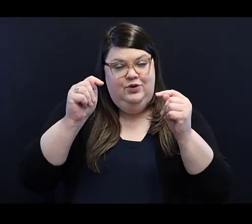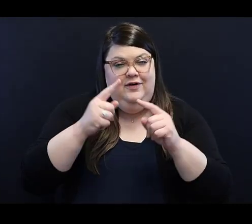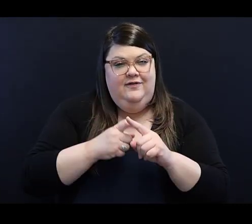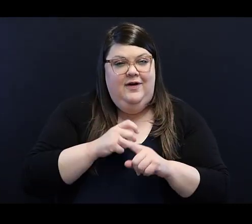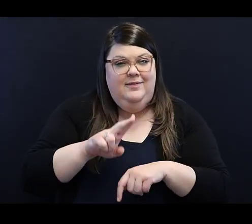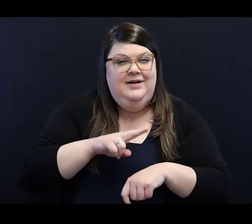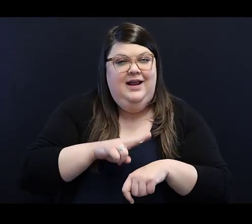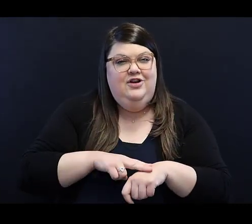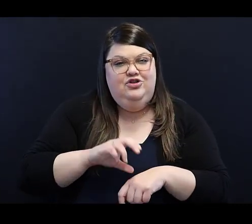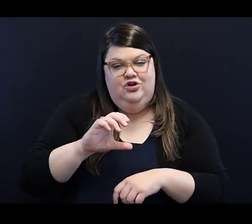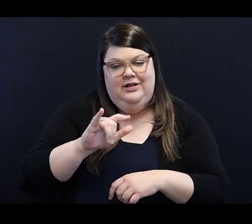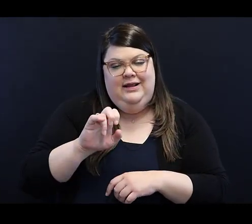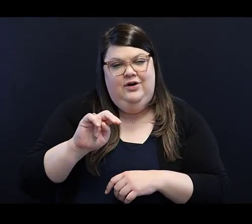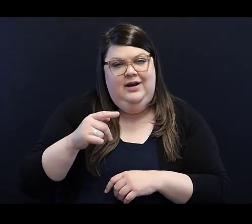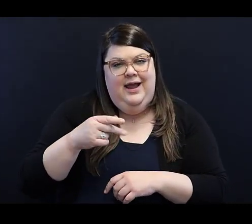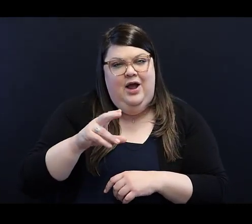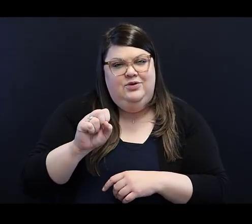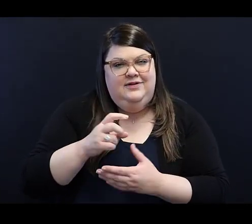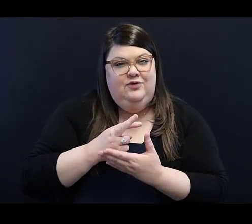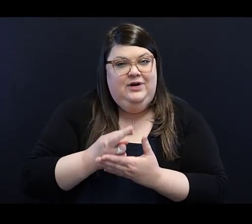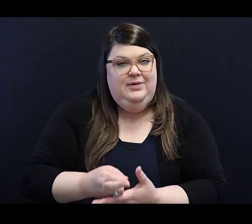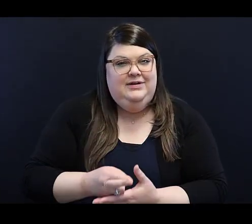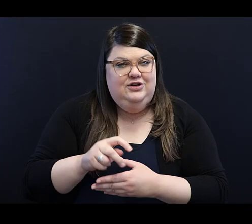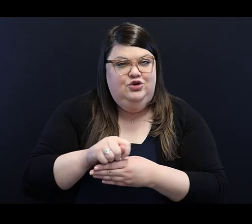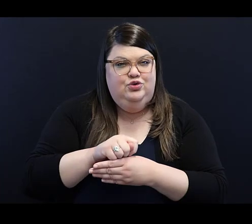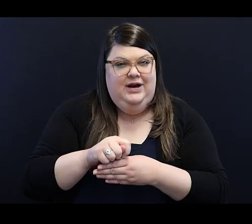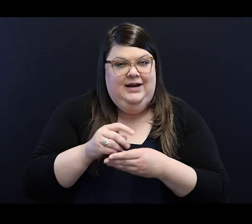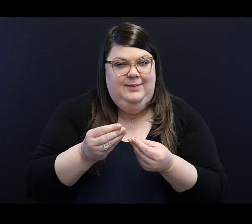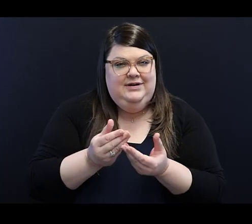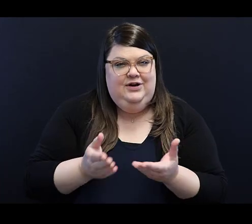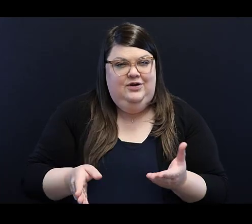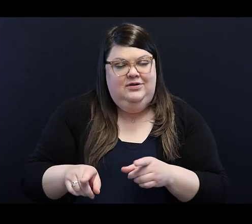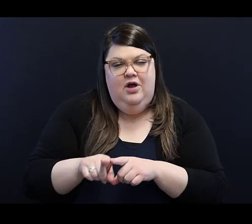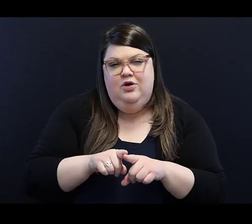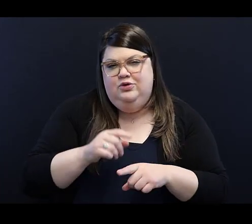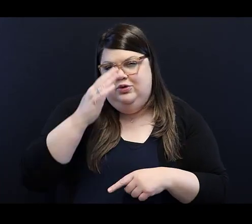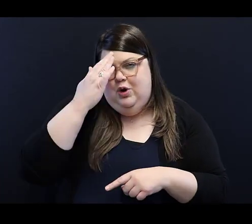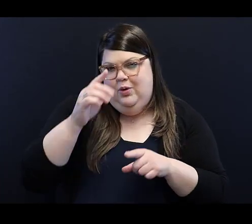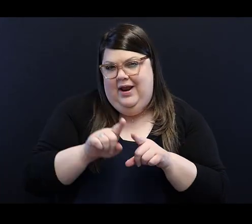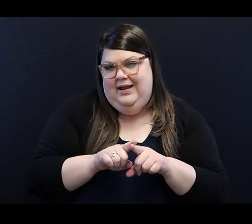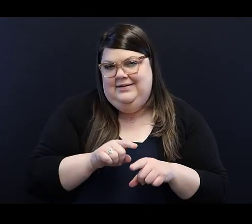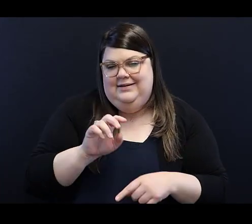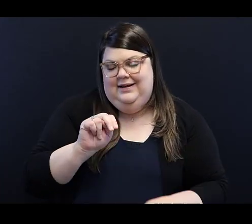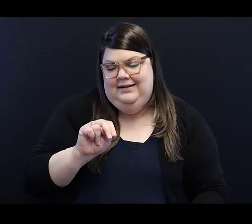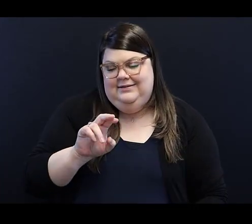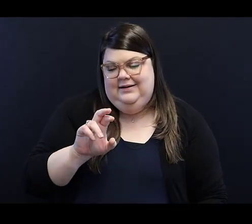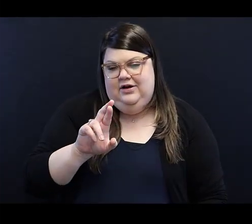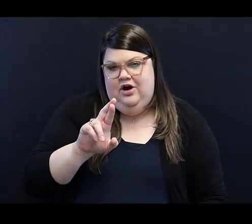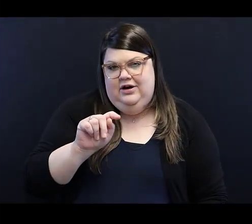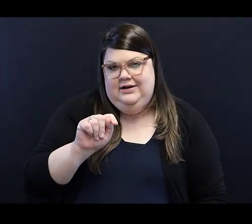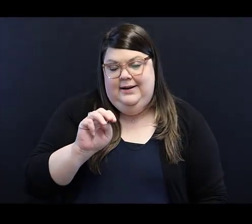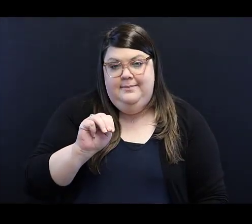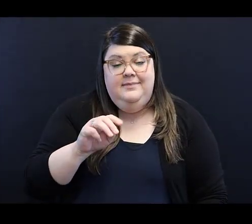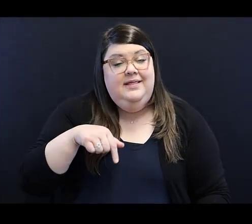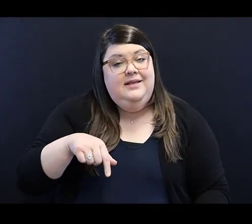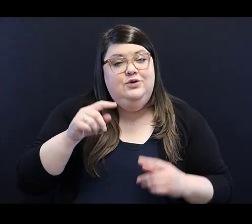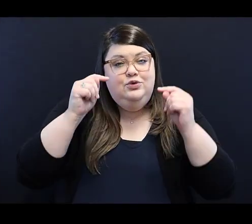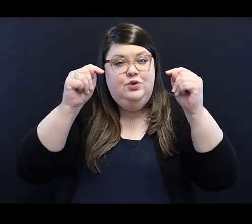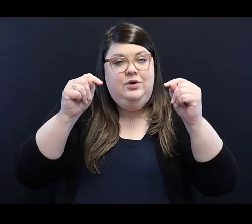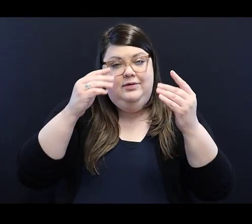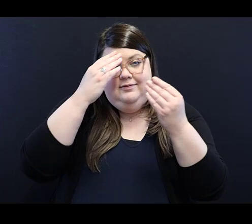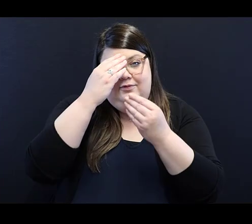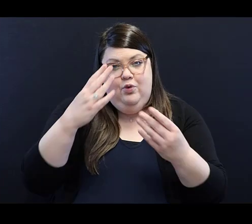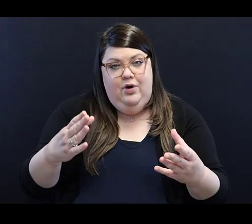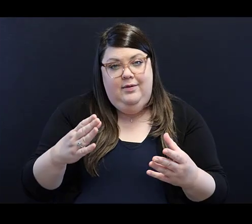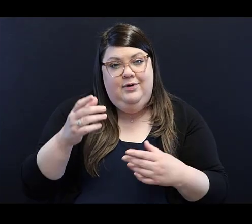Clearinghouse of Rehabilitation Training Materials (NCRTM). This tutorial informs grantees of their